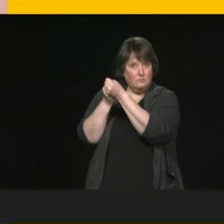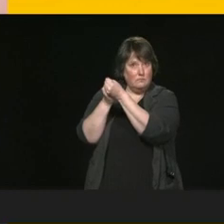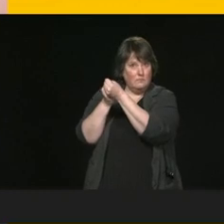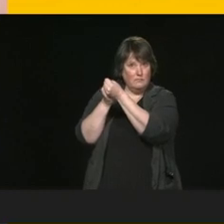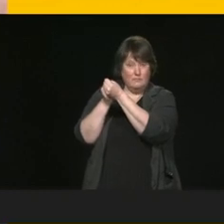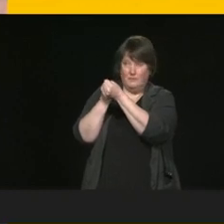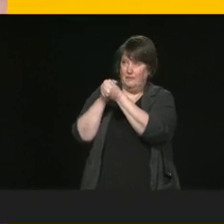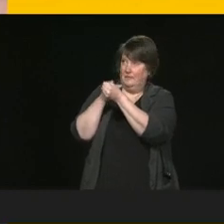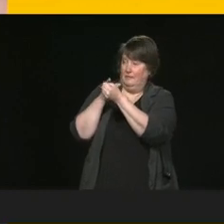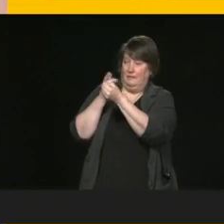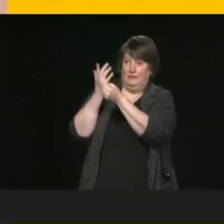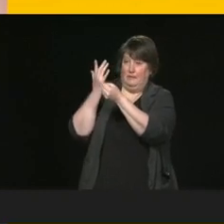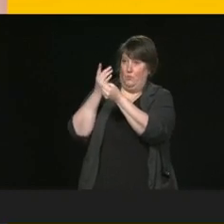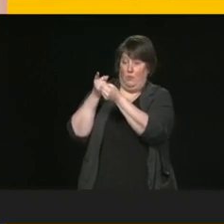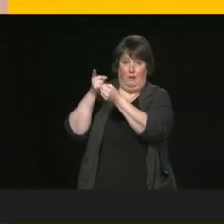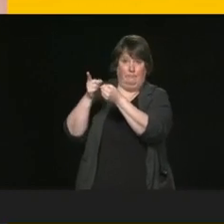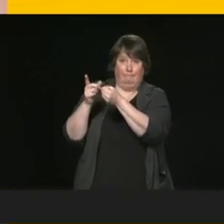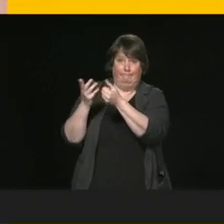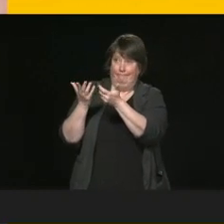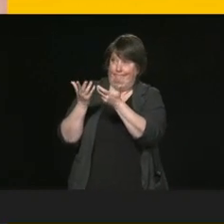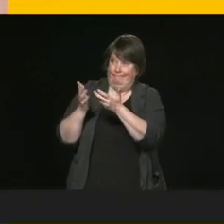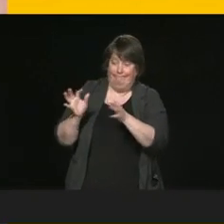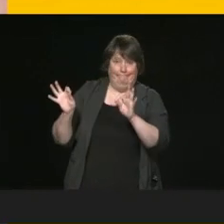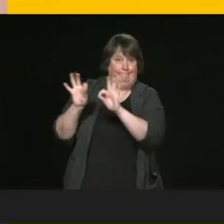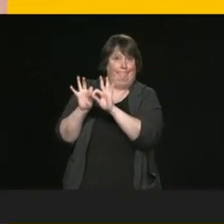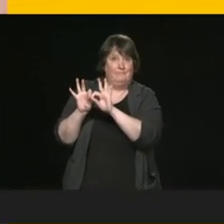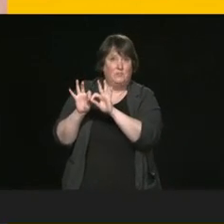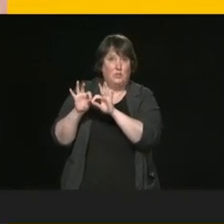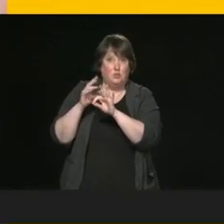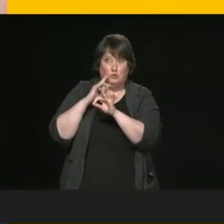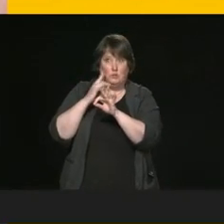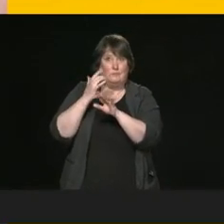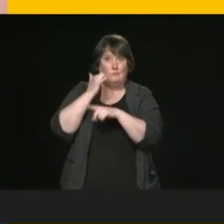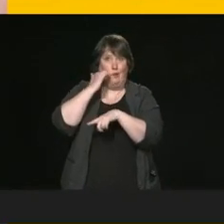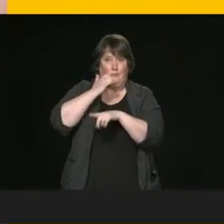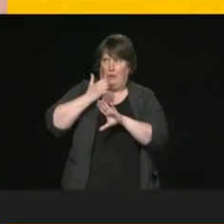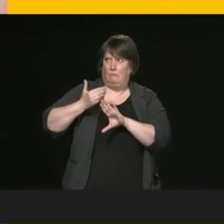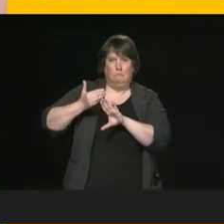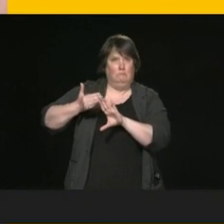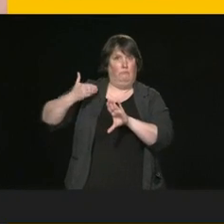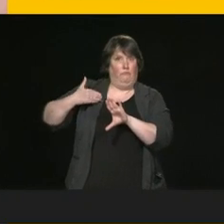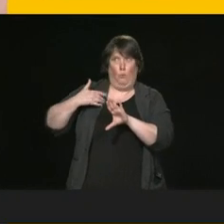THE ORGANIZATION.